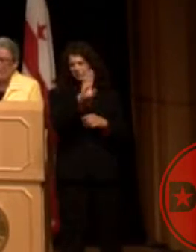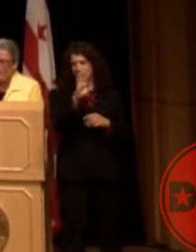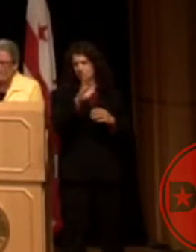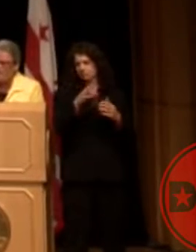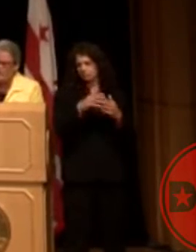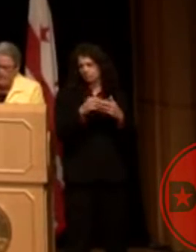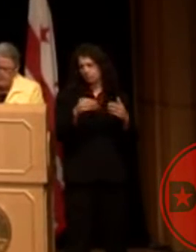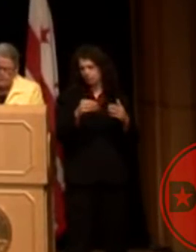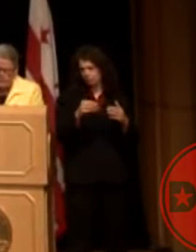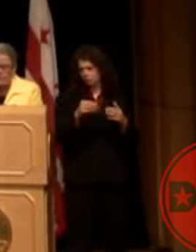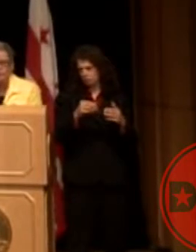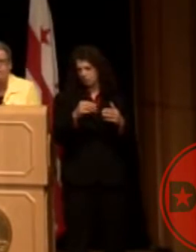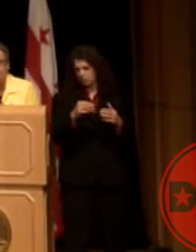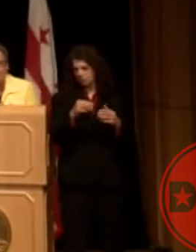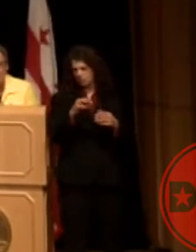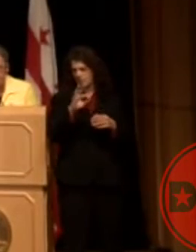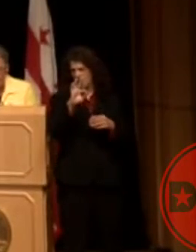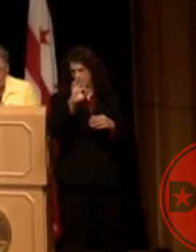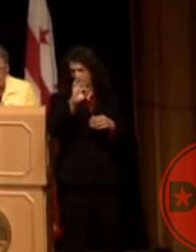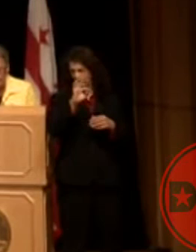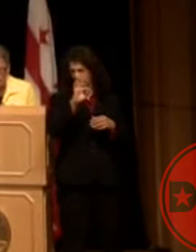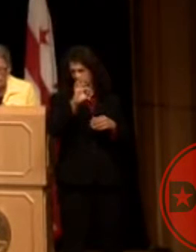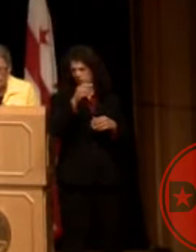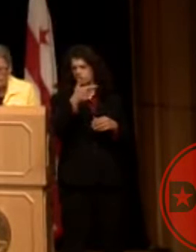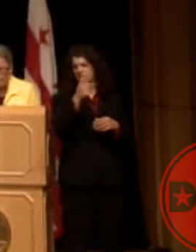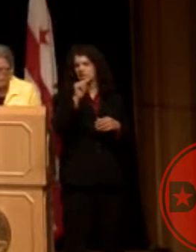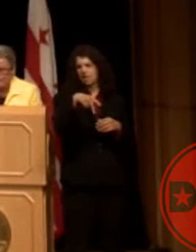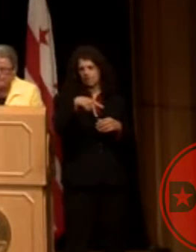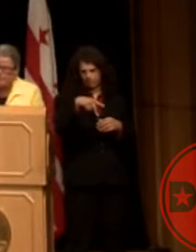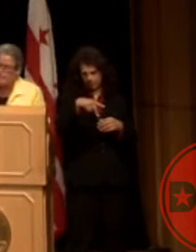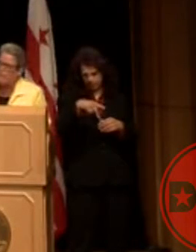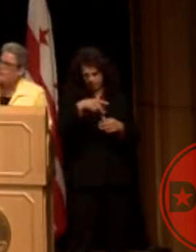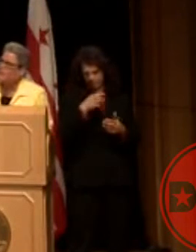AND OTHER LOCAL AND FEDERAL FUNDING SOURCES.